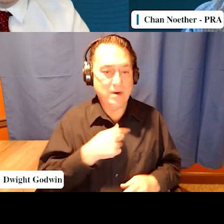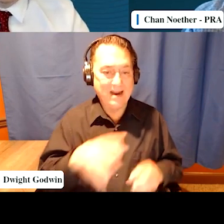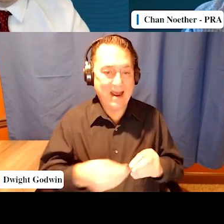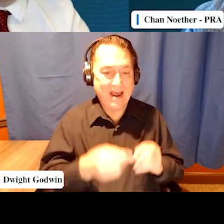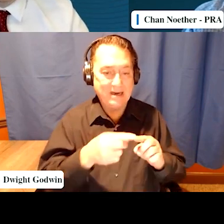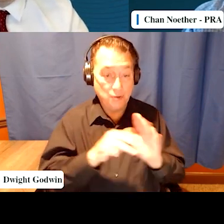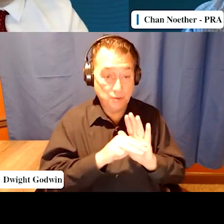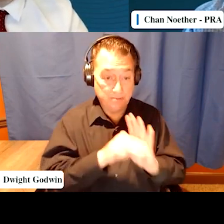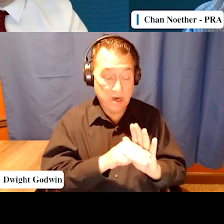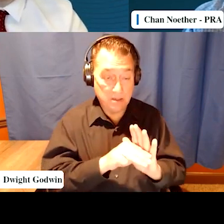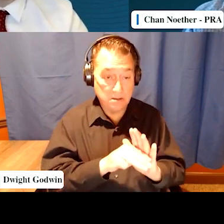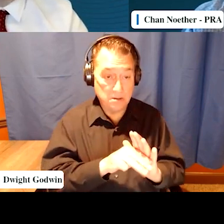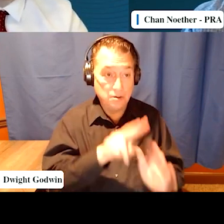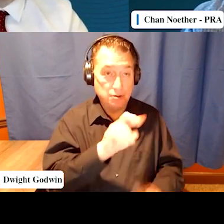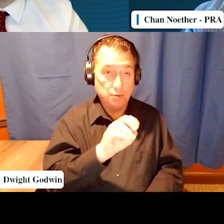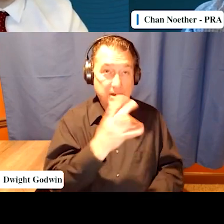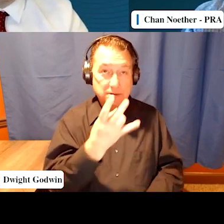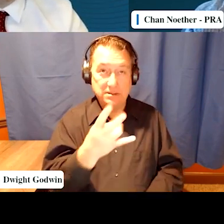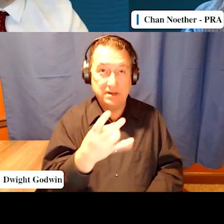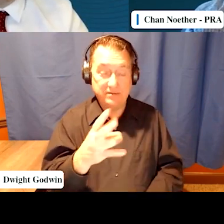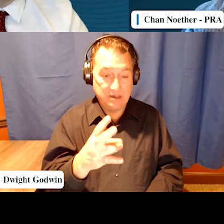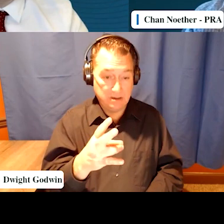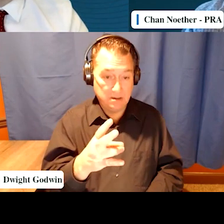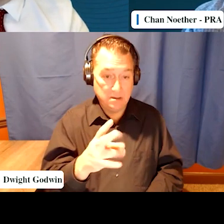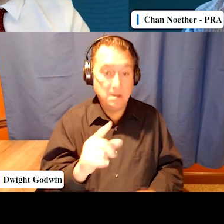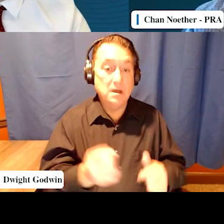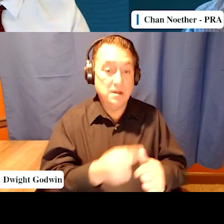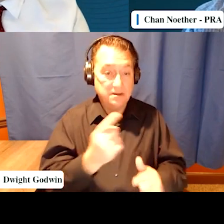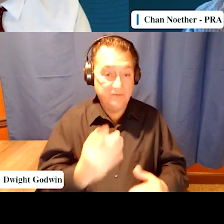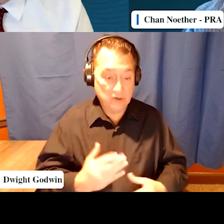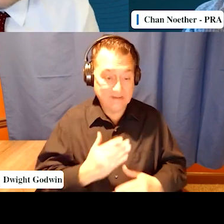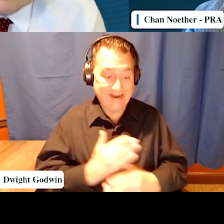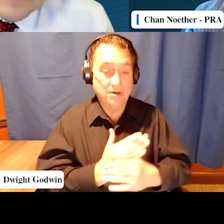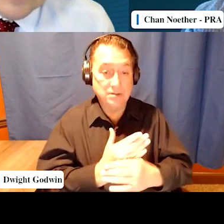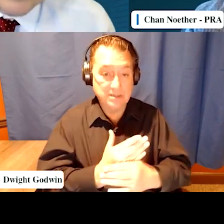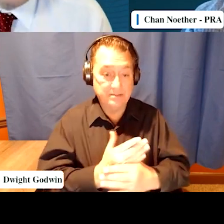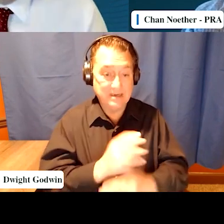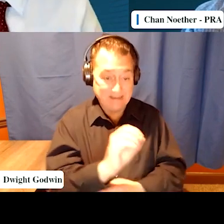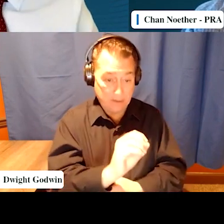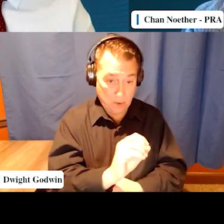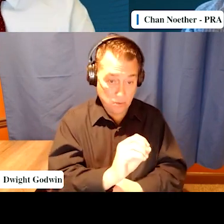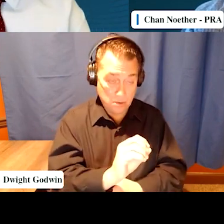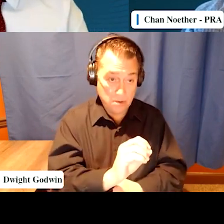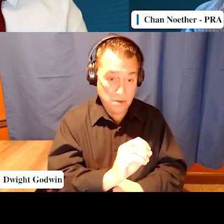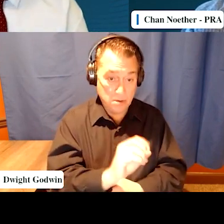in 2017 was actually that first intercept, Intercept 0. And one of the main drivers of